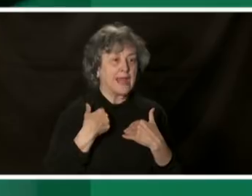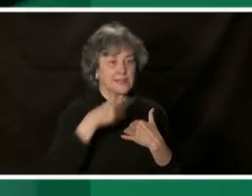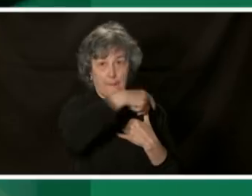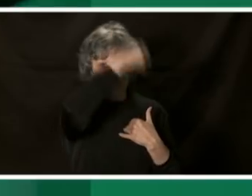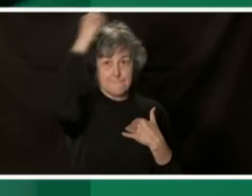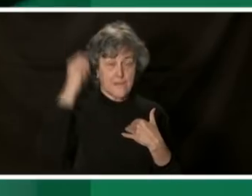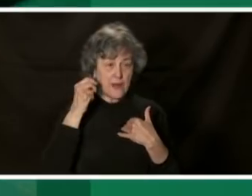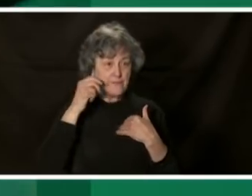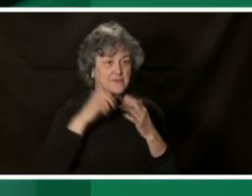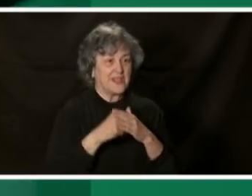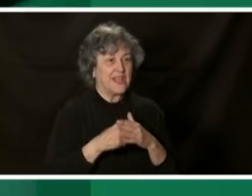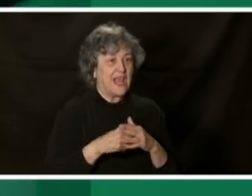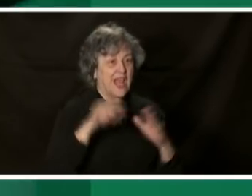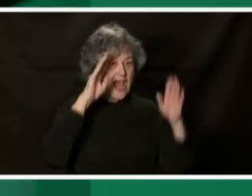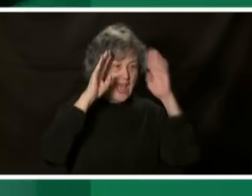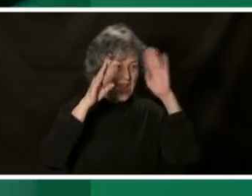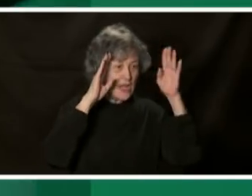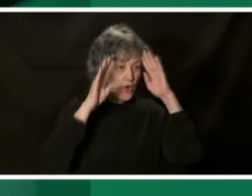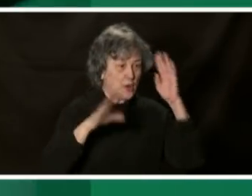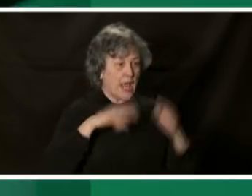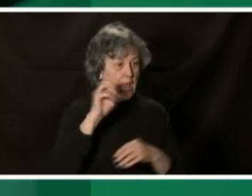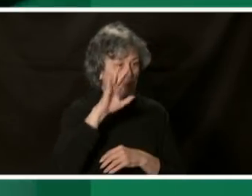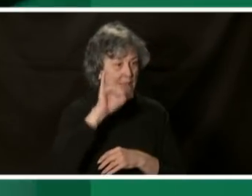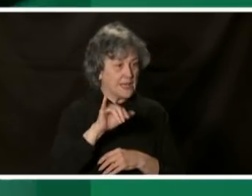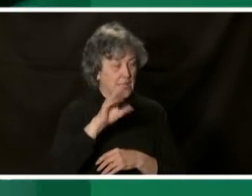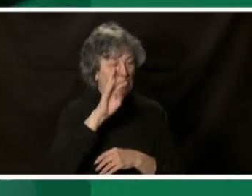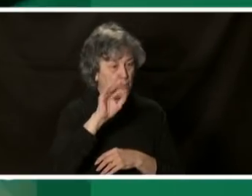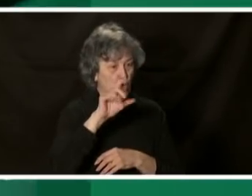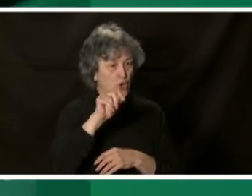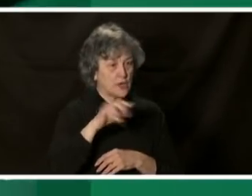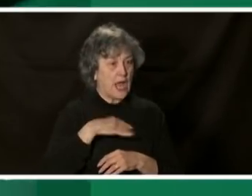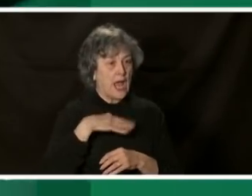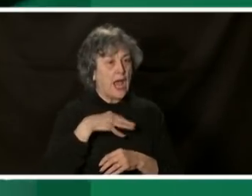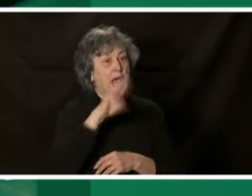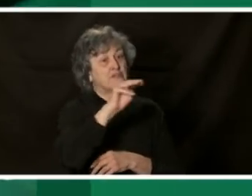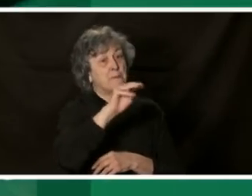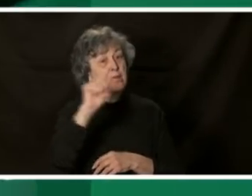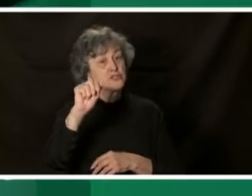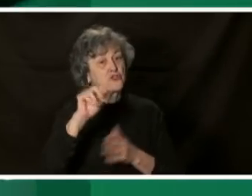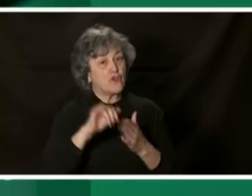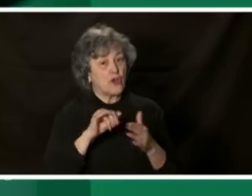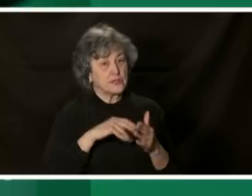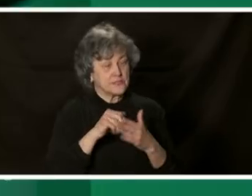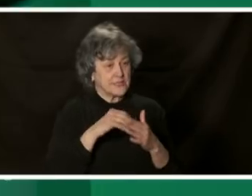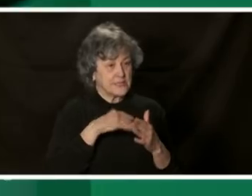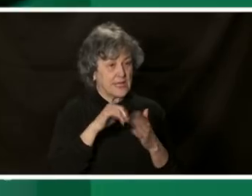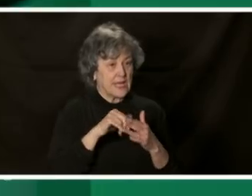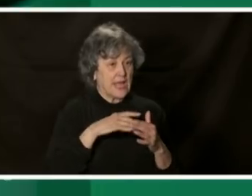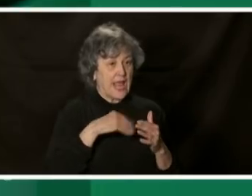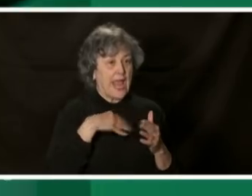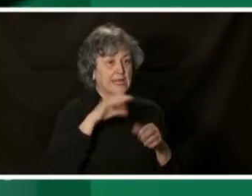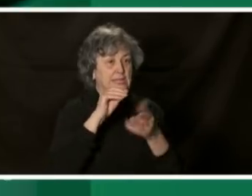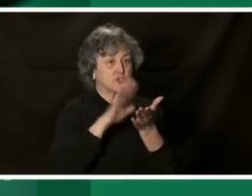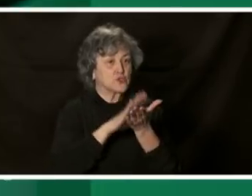» HI, MY NAME IS EMILY BURT, AND I'M GRADUATING WITH A MASTER'S OF ARTS IN COUNSELING WITH A CONCENTRATION IN SCHOOL COUNSELING.